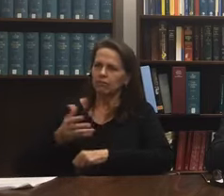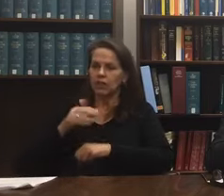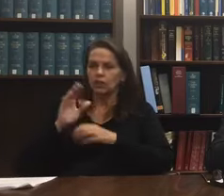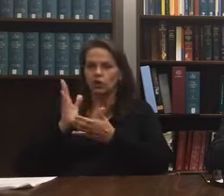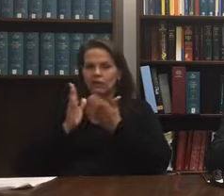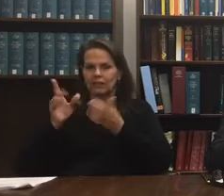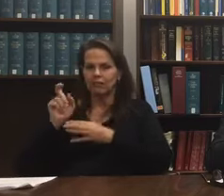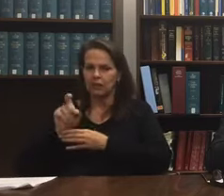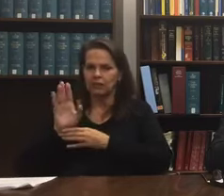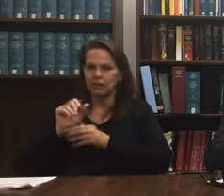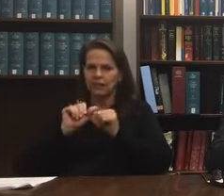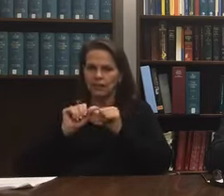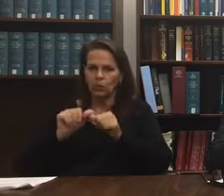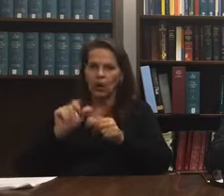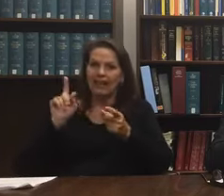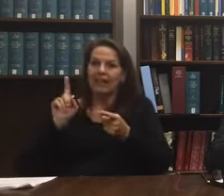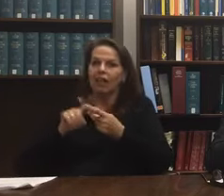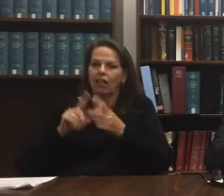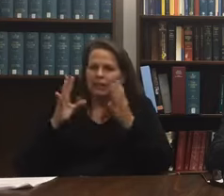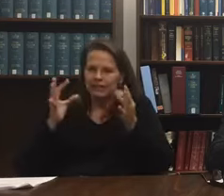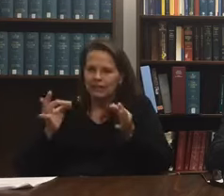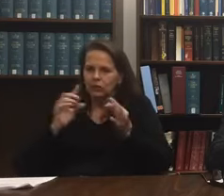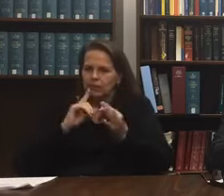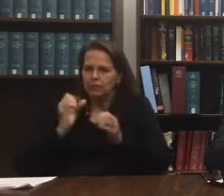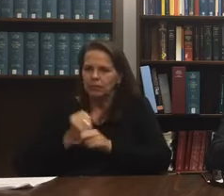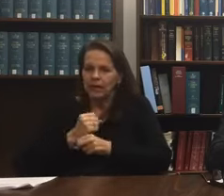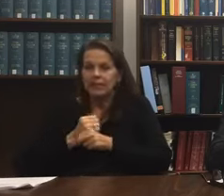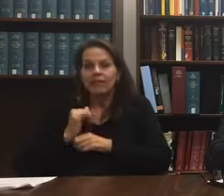to be continued until the decision issues so and if you have problems with